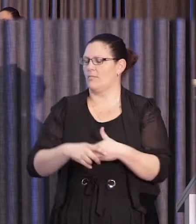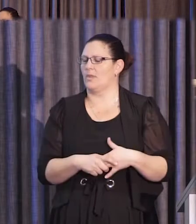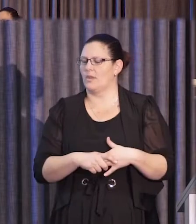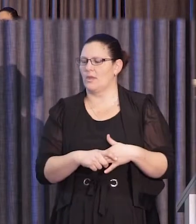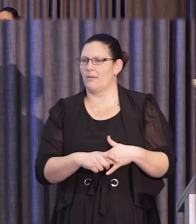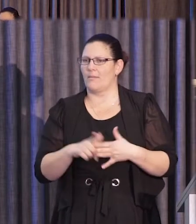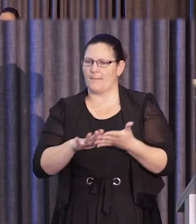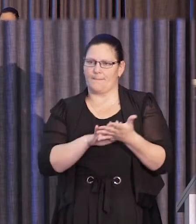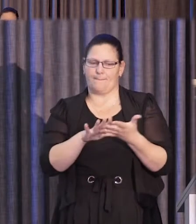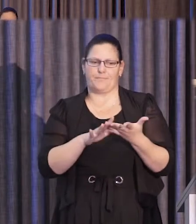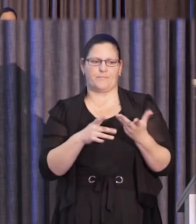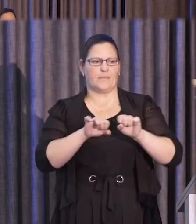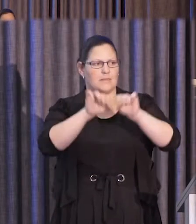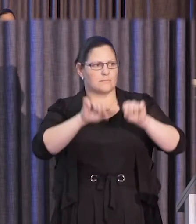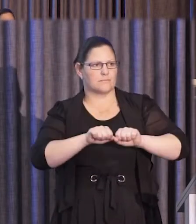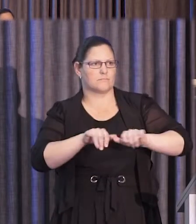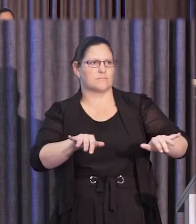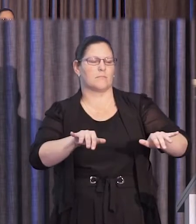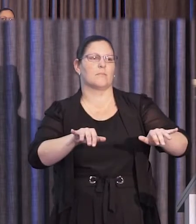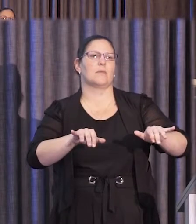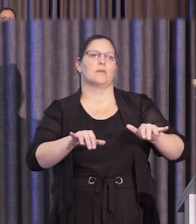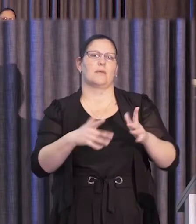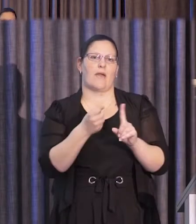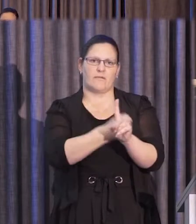But systemic advocacy is around supporting organizations